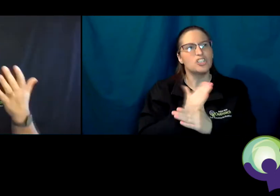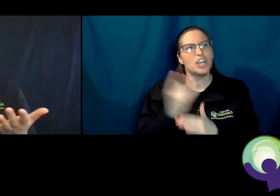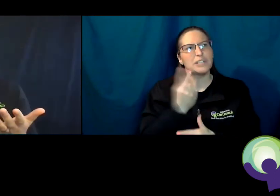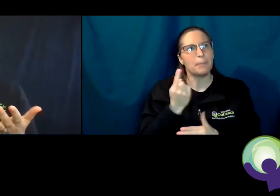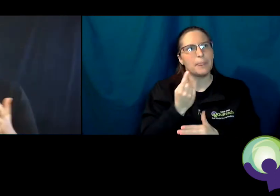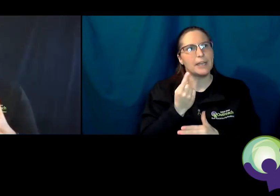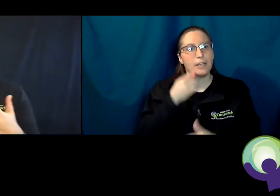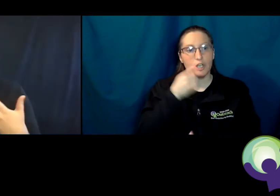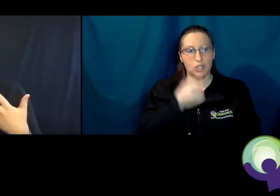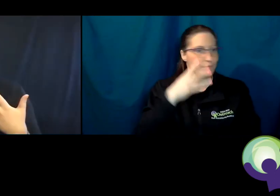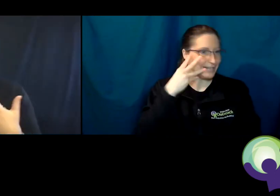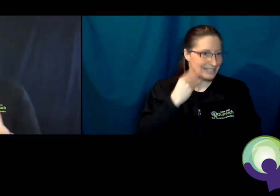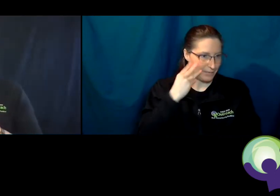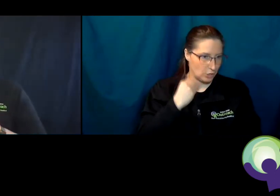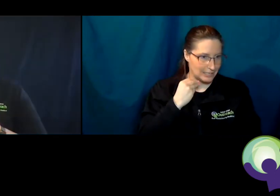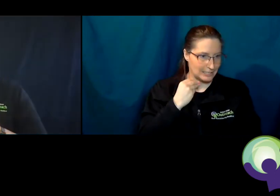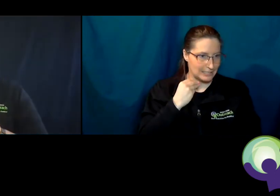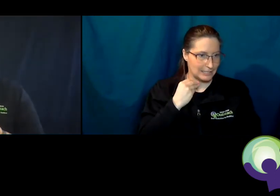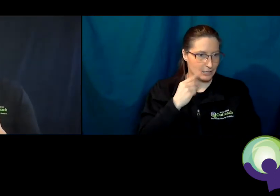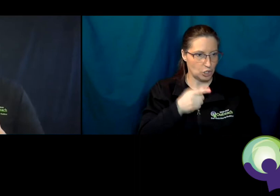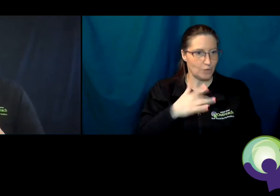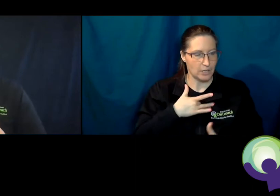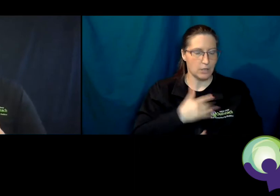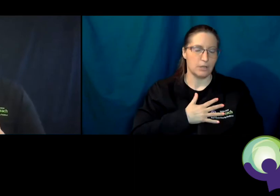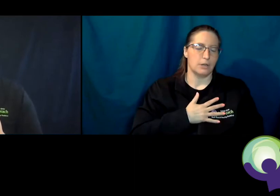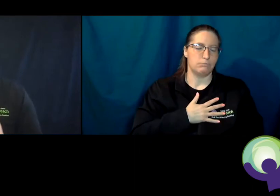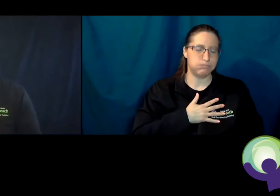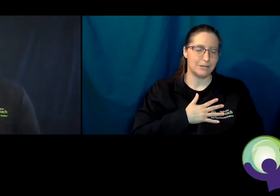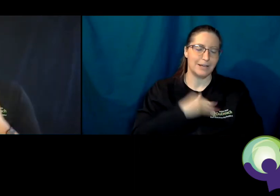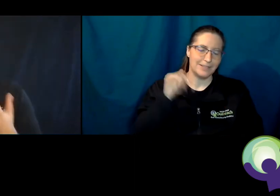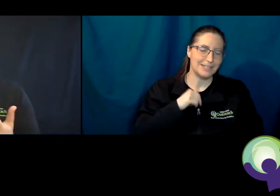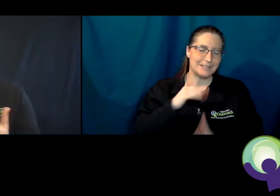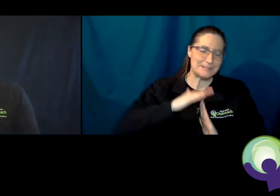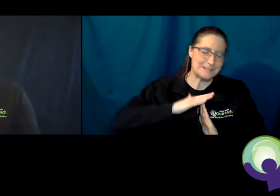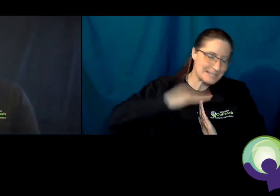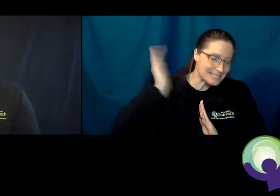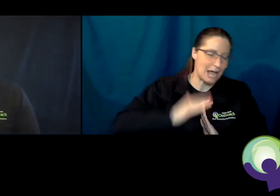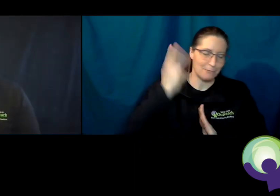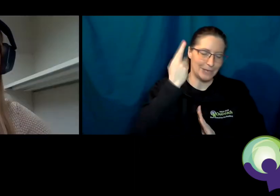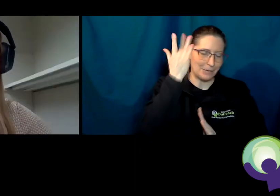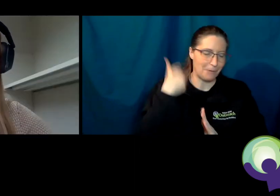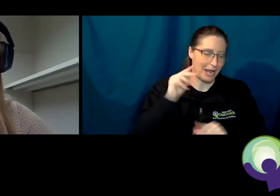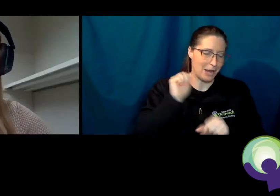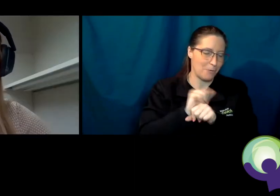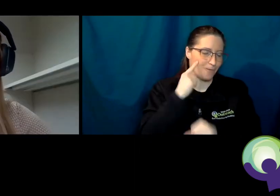you've experienced as you feel like oh this is the best part of working for Kwik Trip absolutelyI